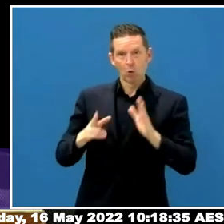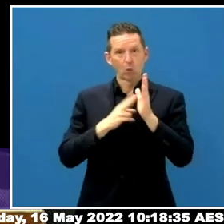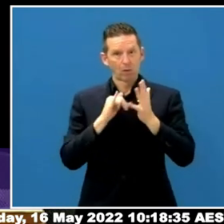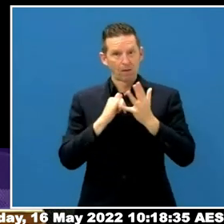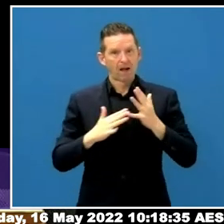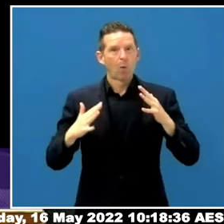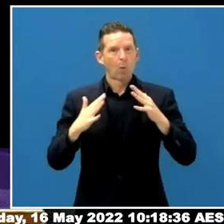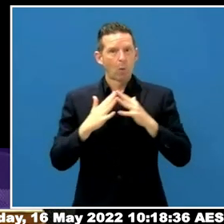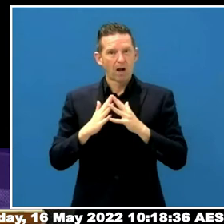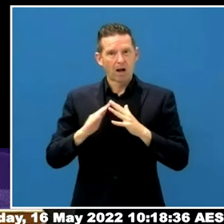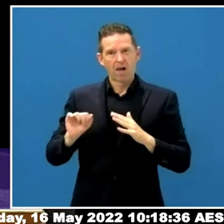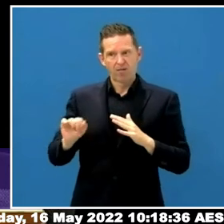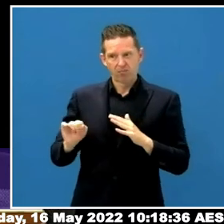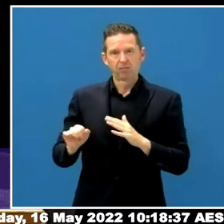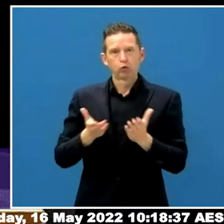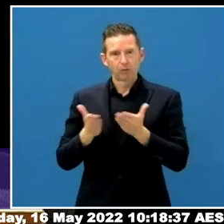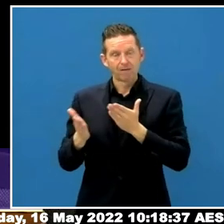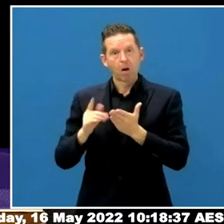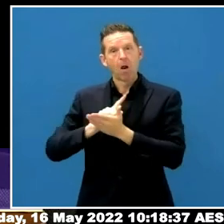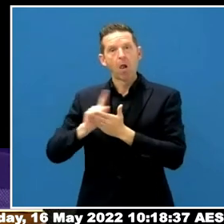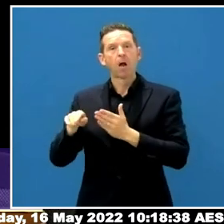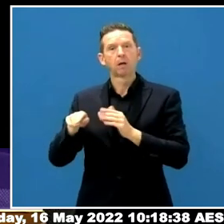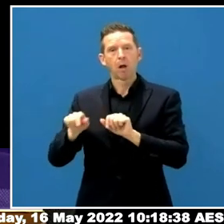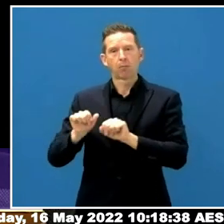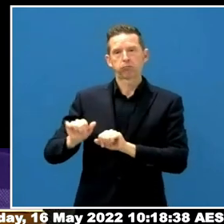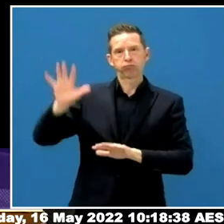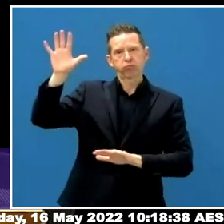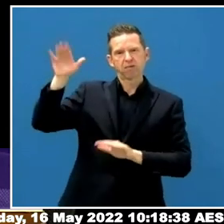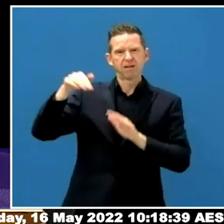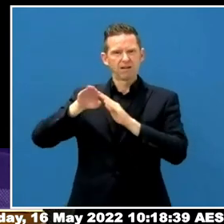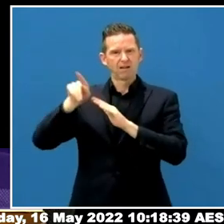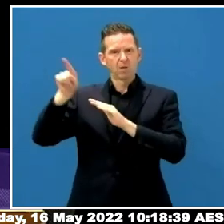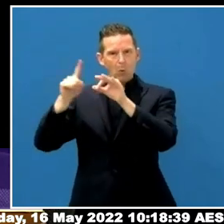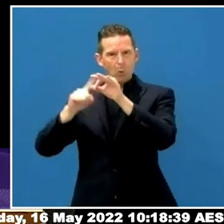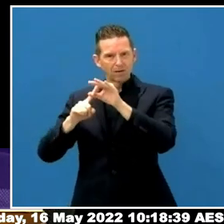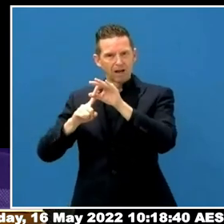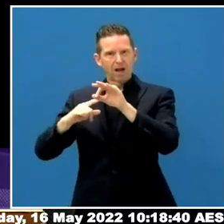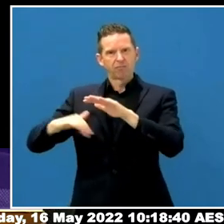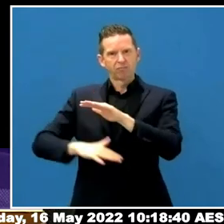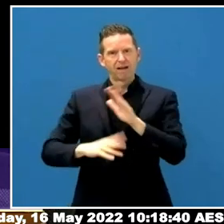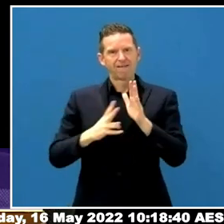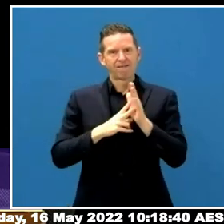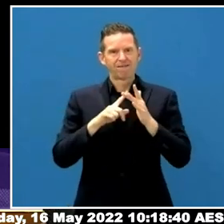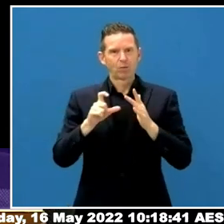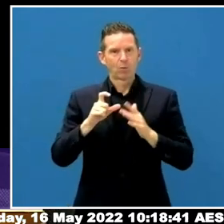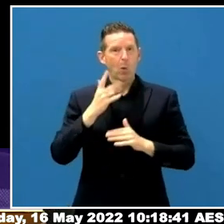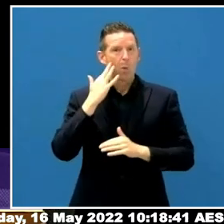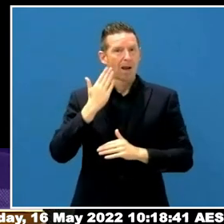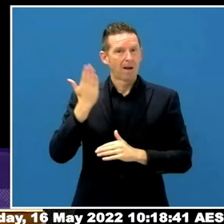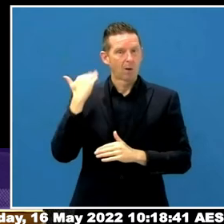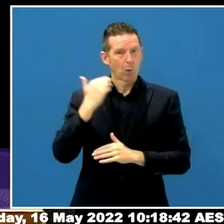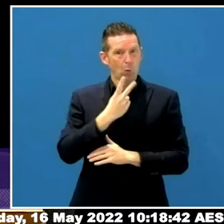until its expansion into Queensland and Victoria in 2018, following the introduction